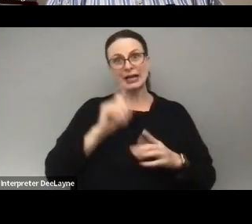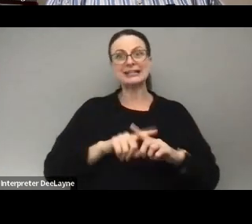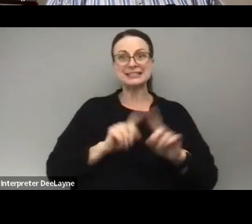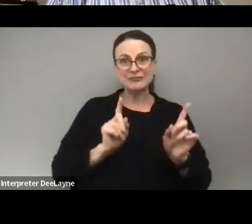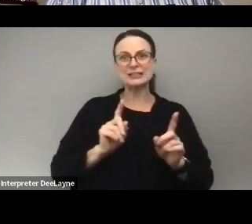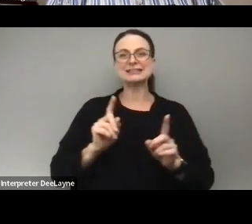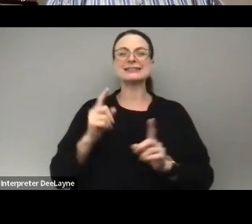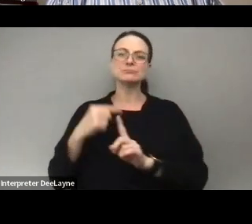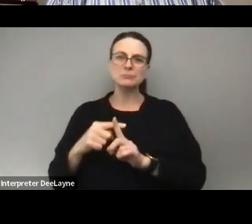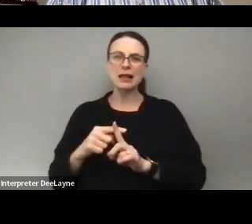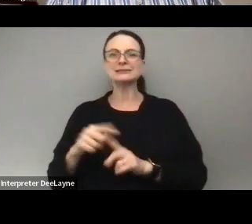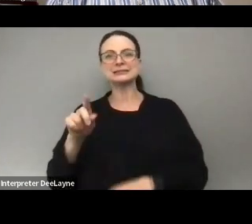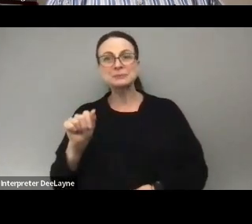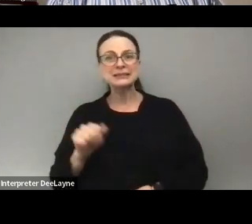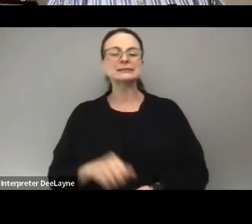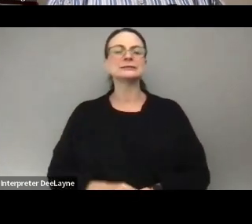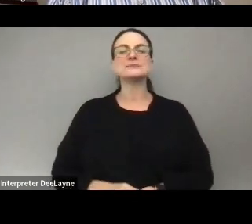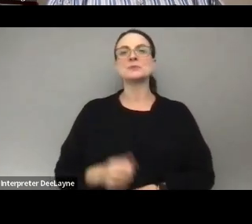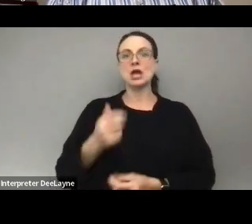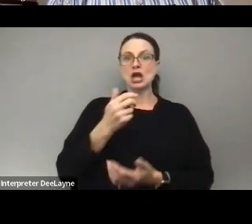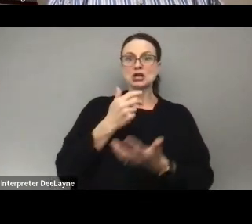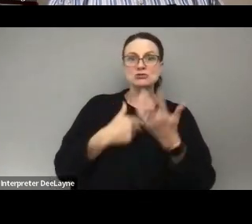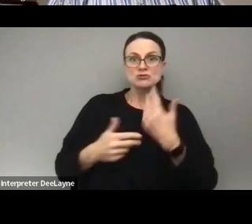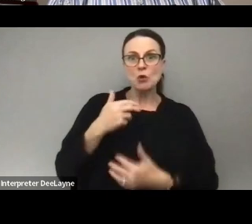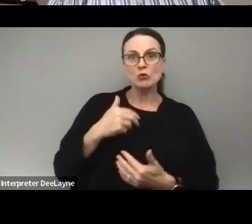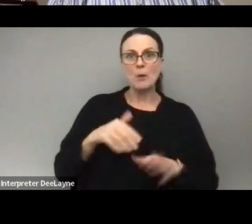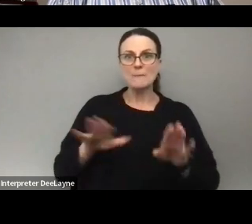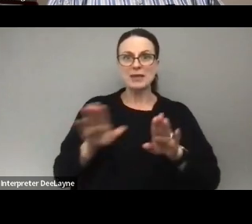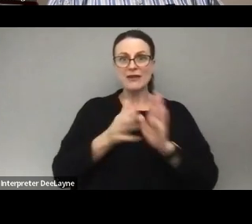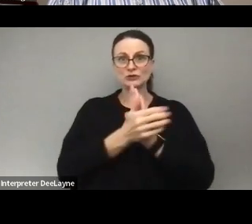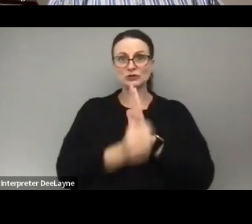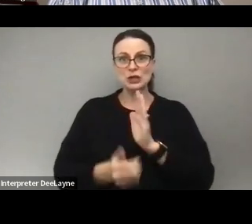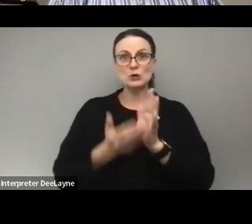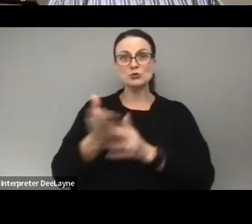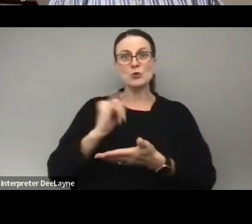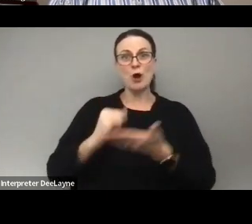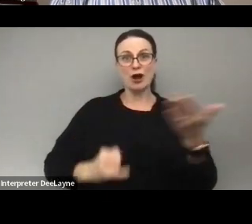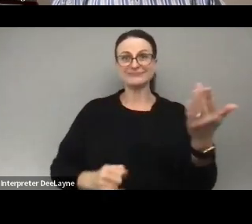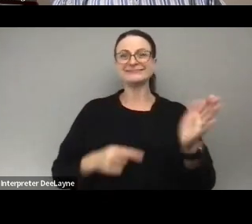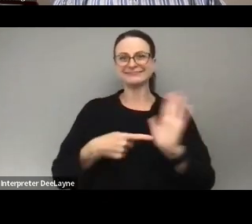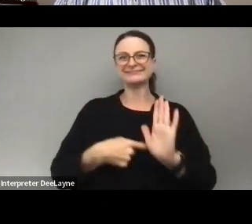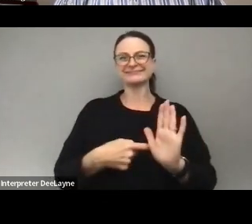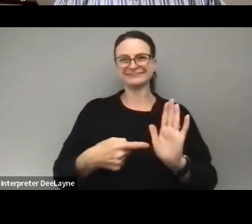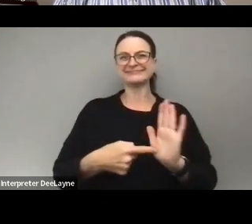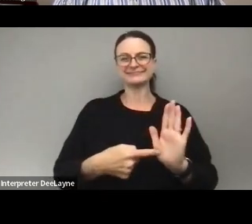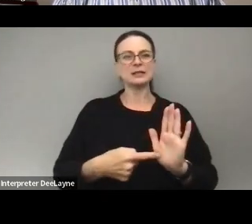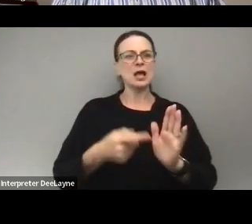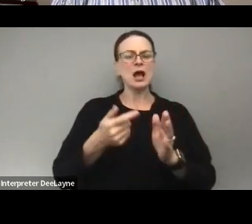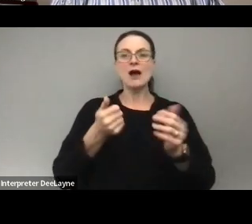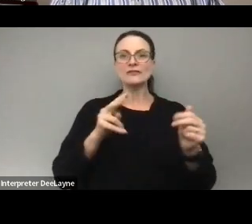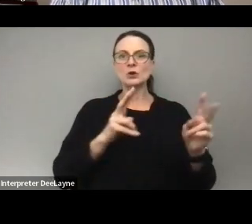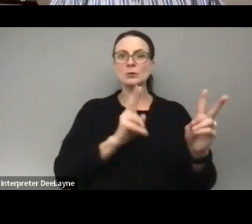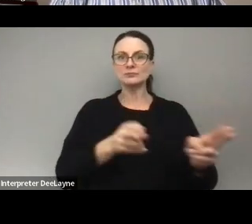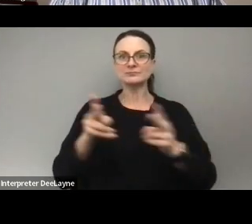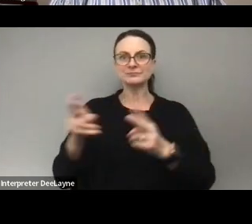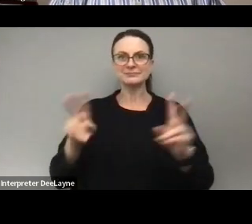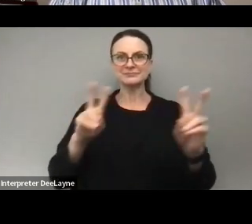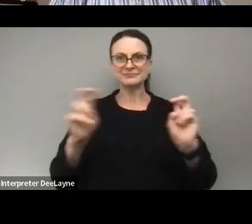And what we work on is social and behavioral skills through the arts. And today, I'm gonna show you a couple of clips from the Prism Project